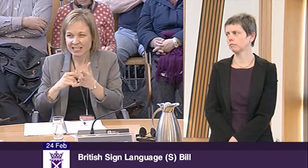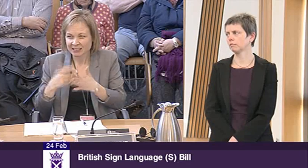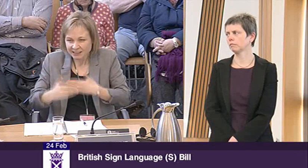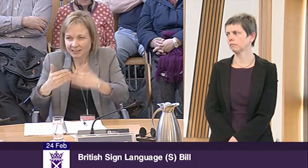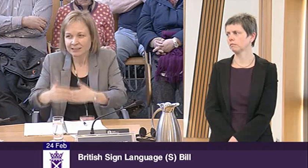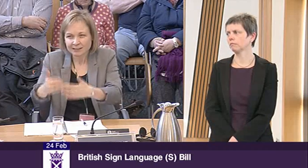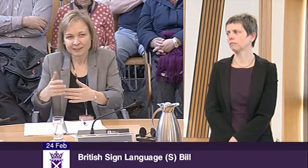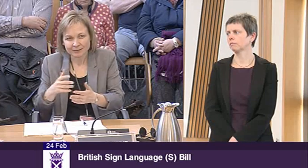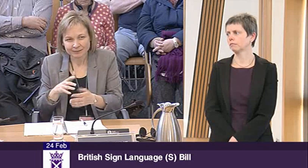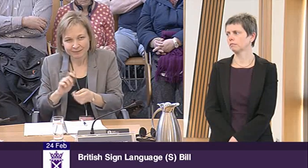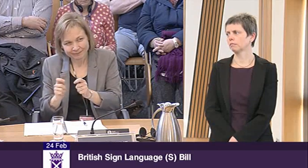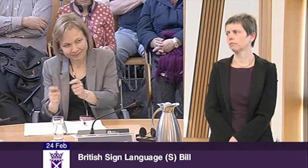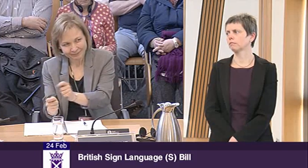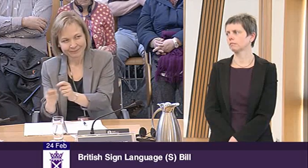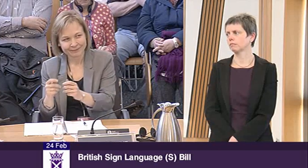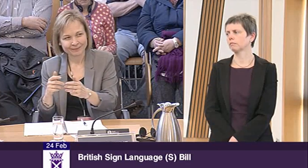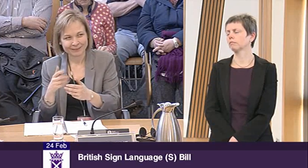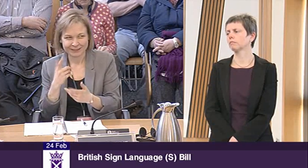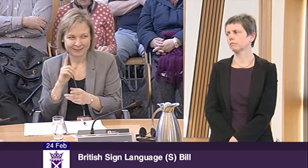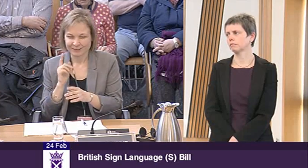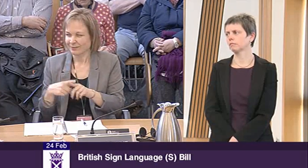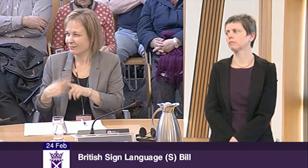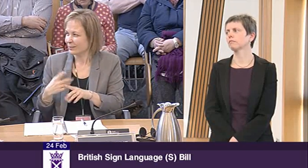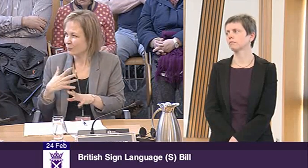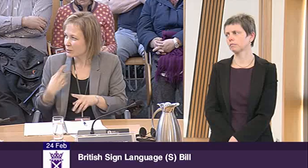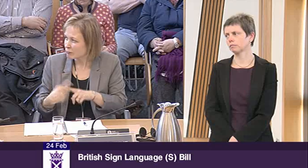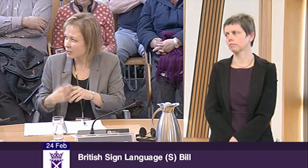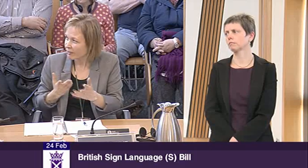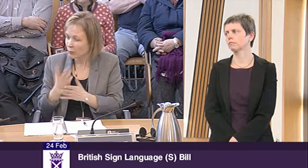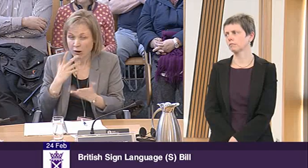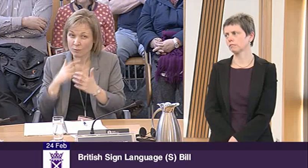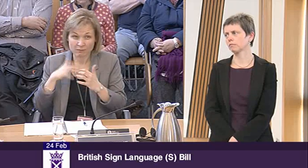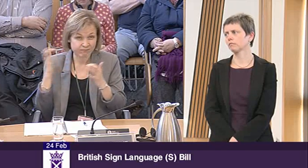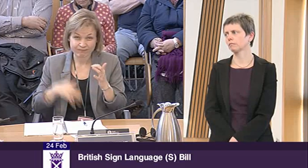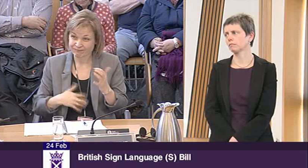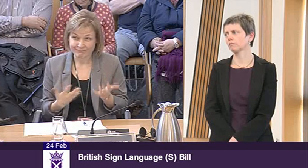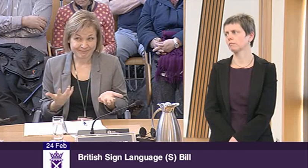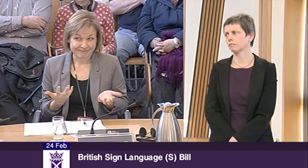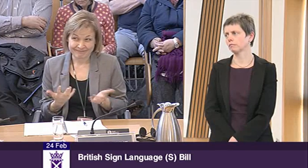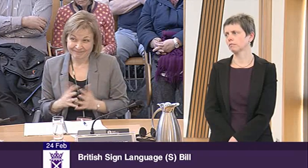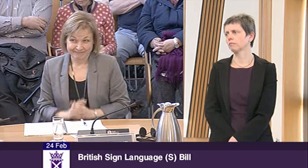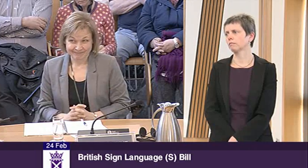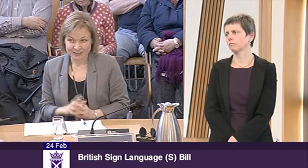there could be a phased approach rather than one that rushed things through, which could